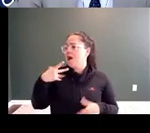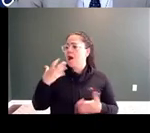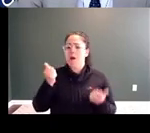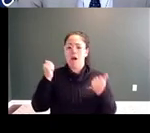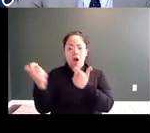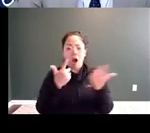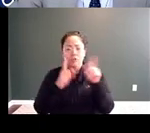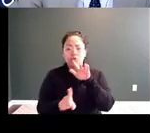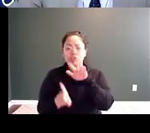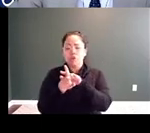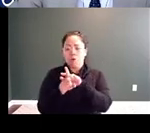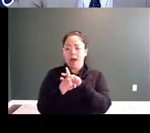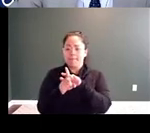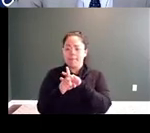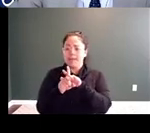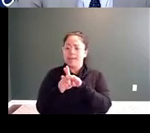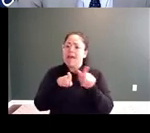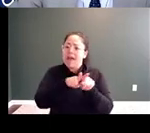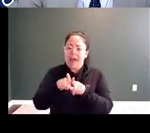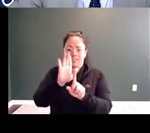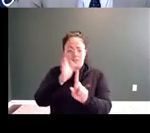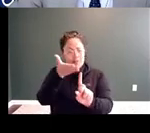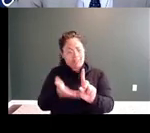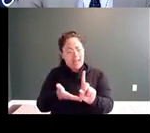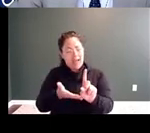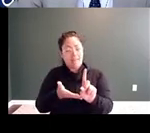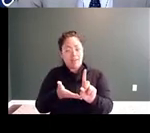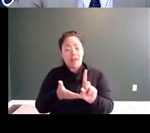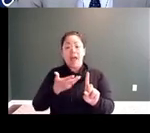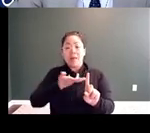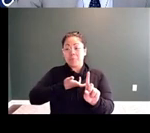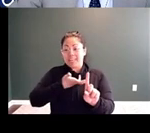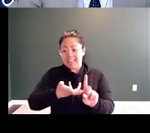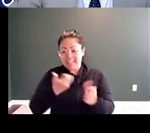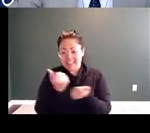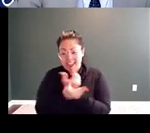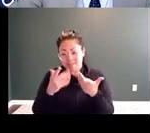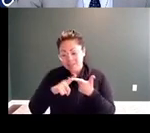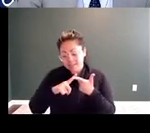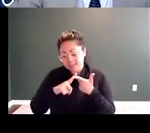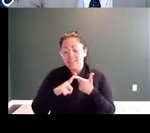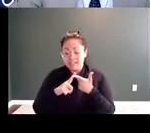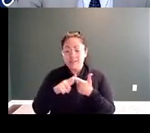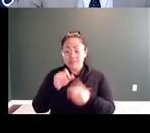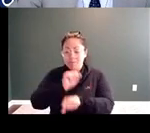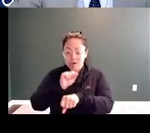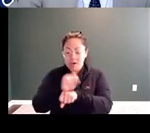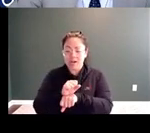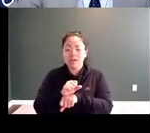showing all of the pieces of them. We of course, needed to go a step further about how do we actually do that.